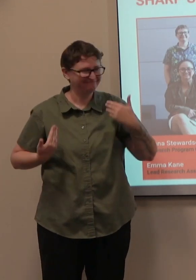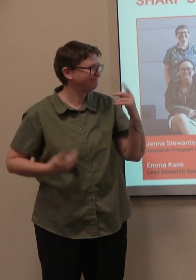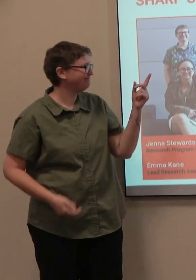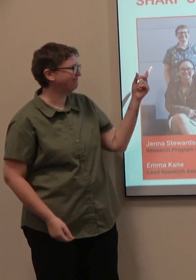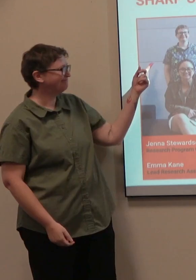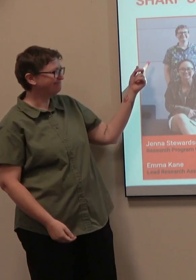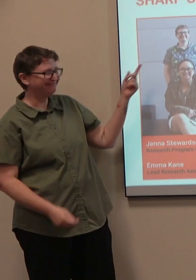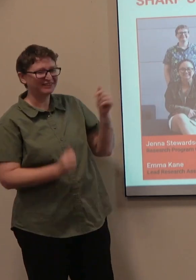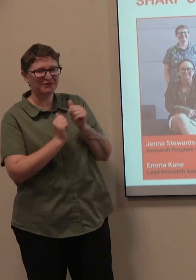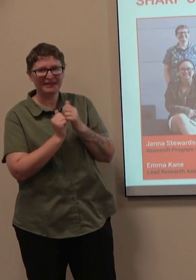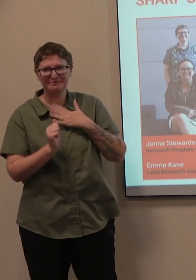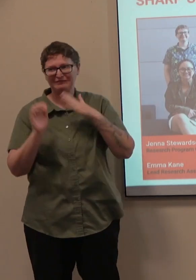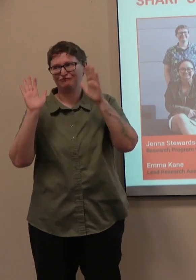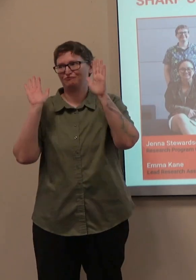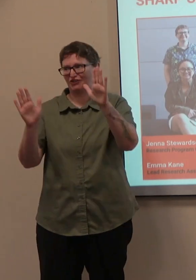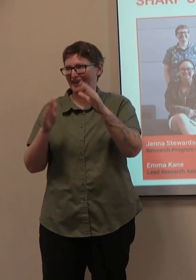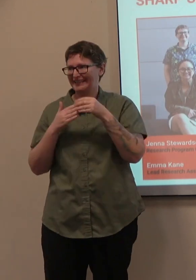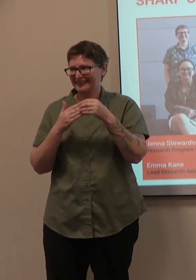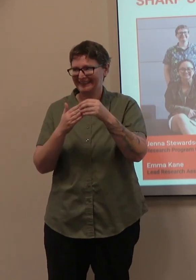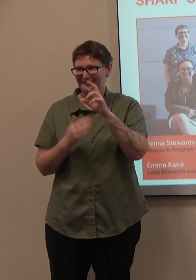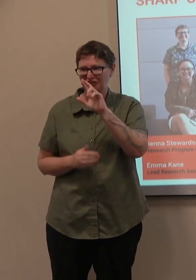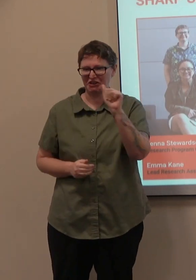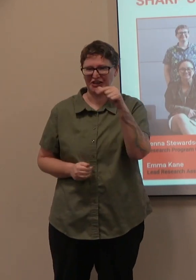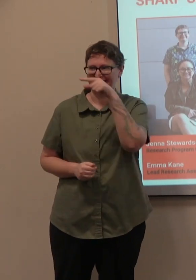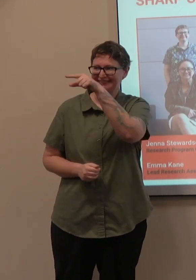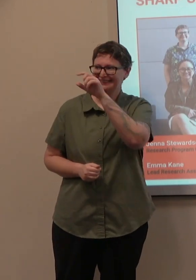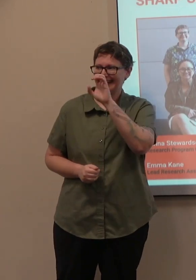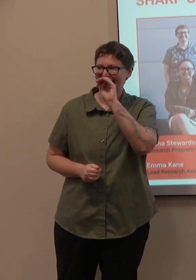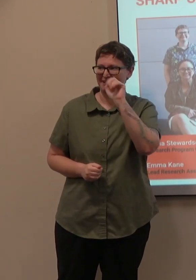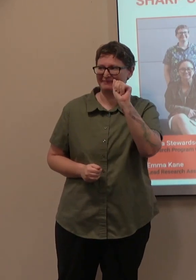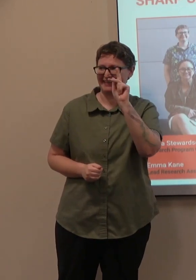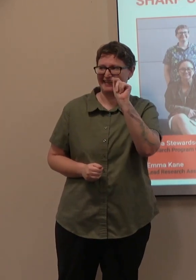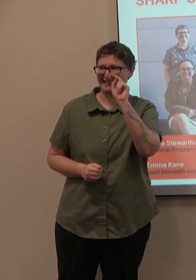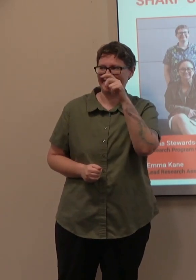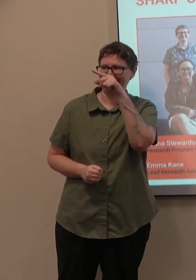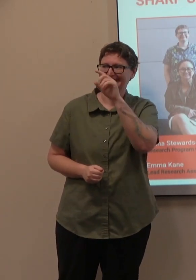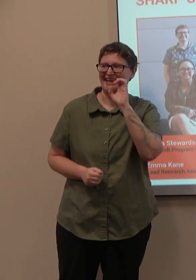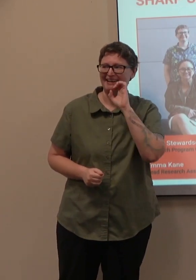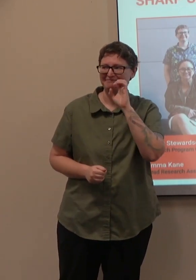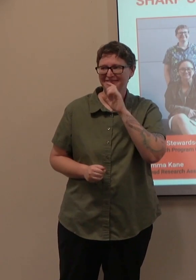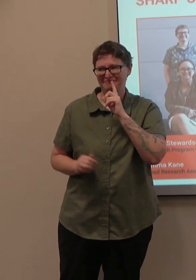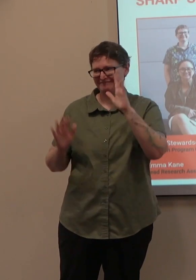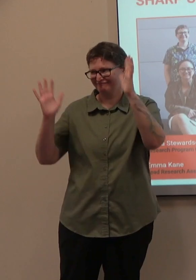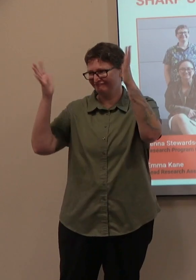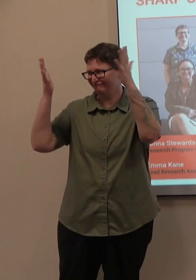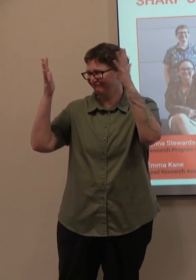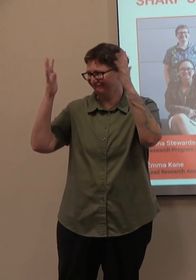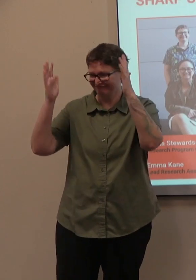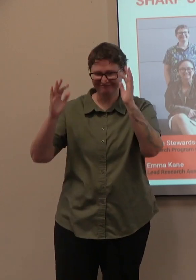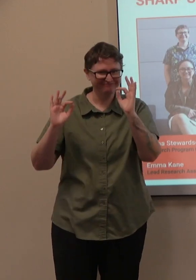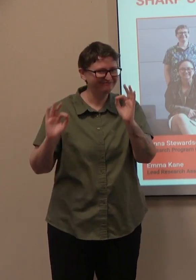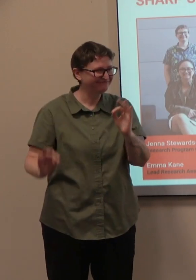As you can see, I am there with my wonderful lead RA, Emma Kane. She is wonderful.